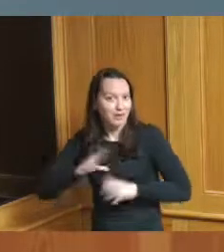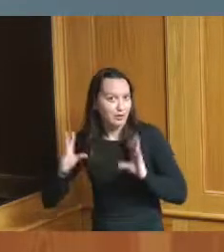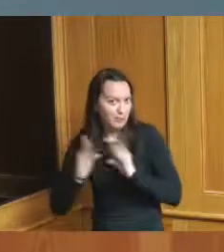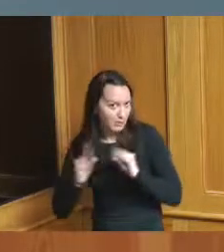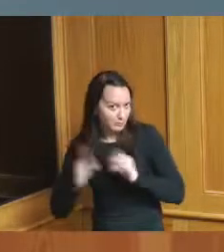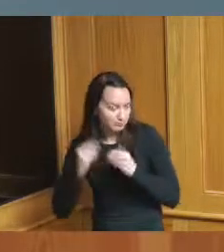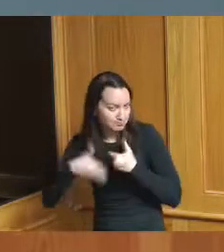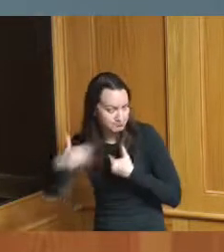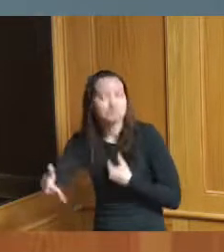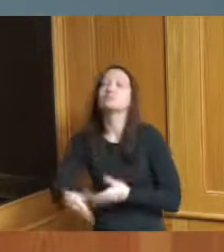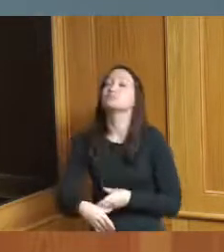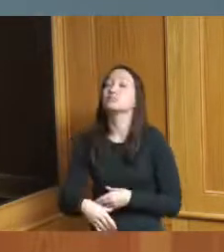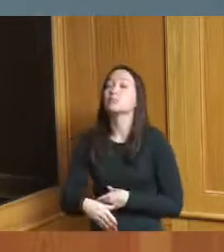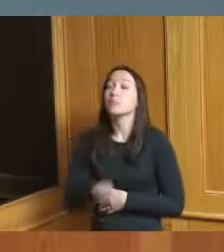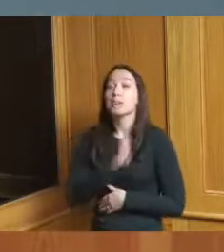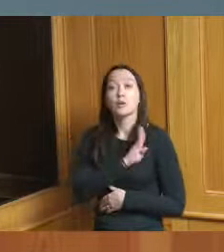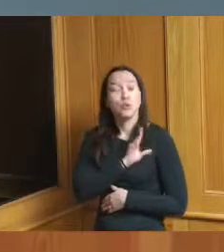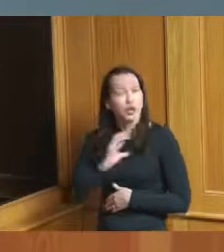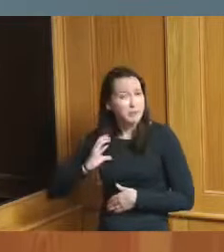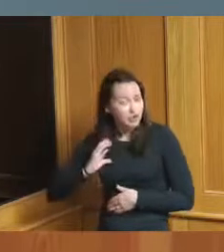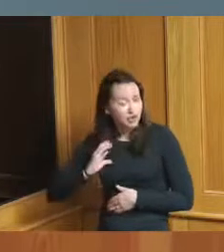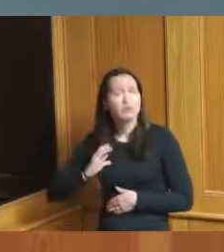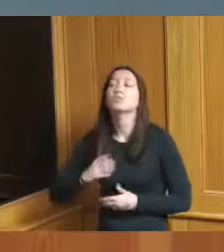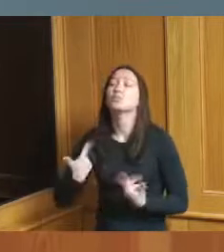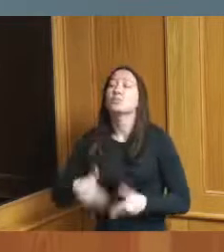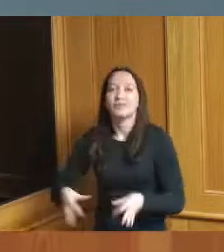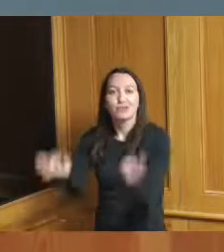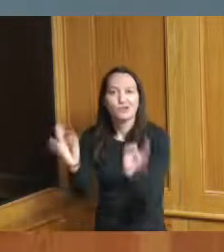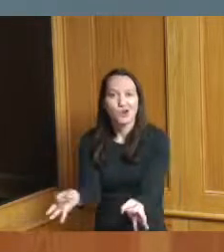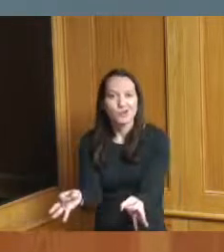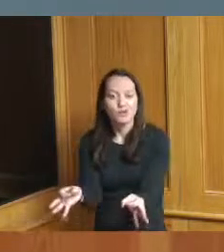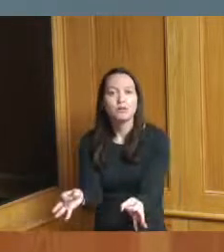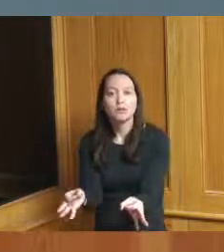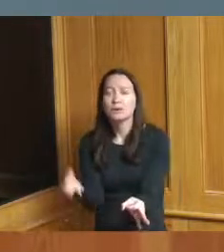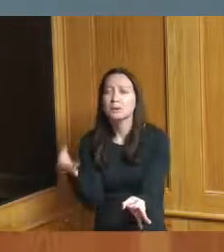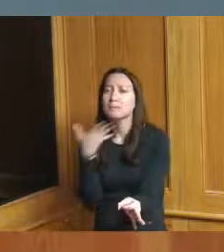and whereas the board of Commissioners has determined that it is in the best interest